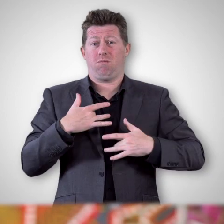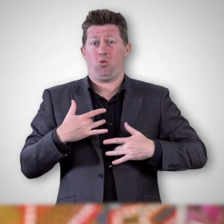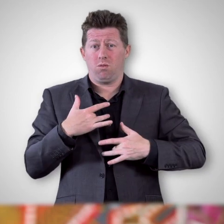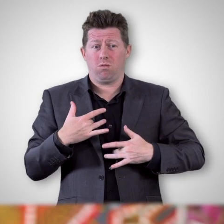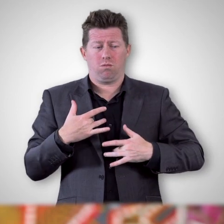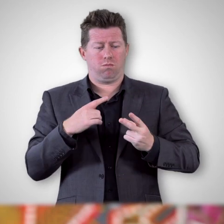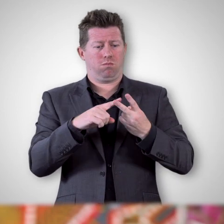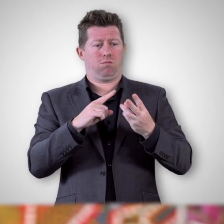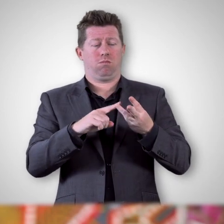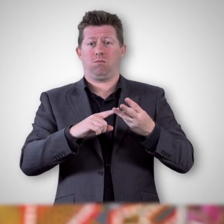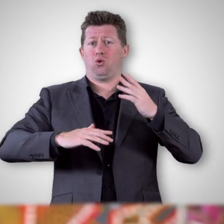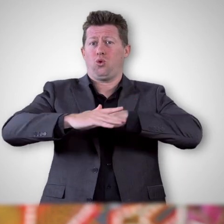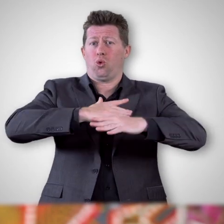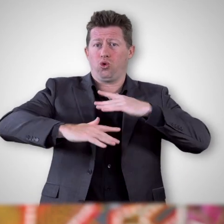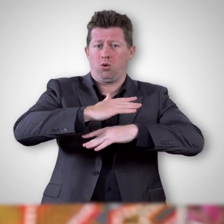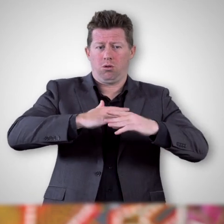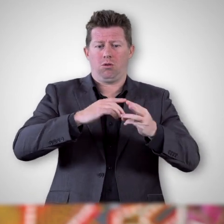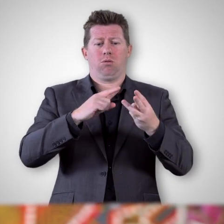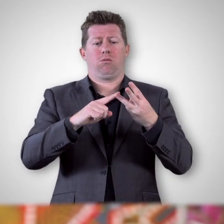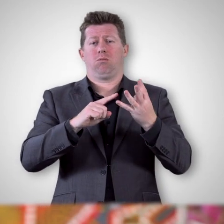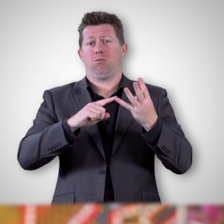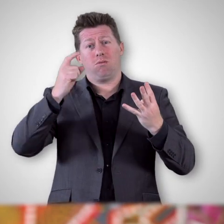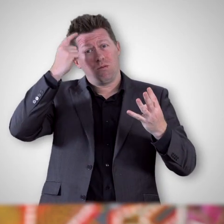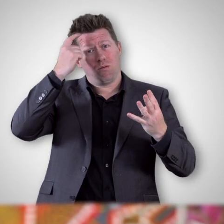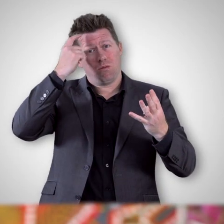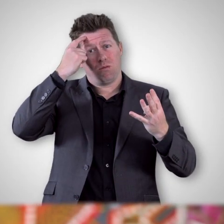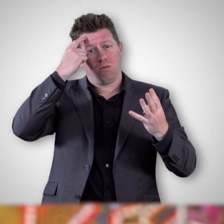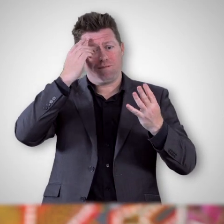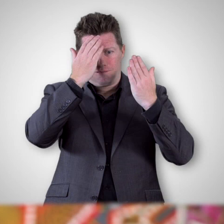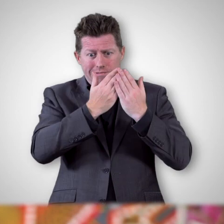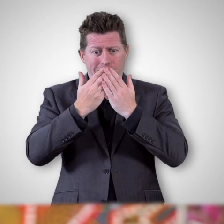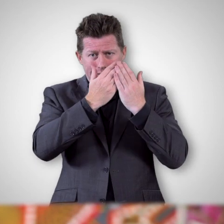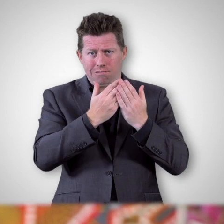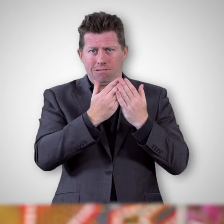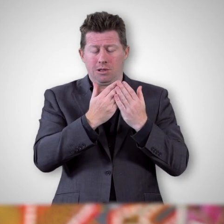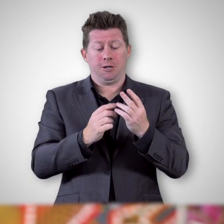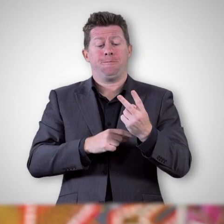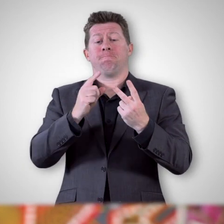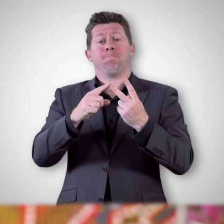their social effort and of course the cognitive effort. And the other key consideration that I